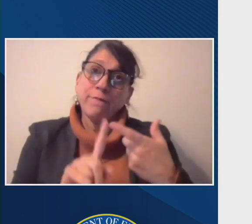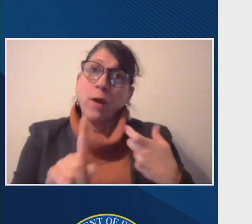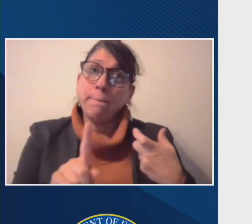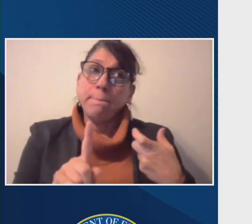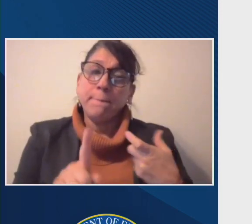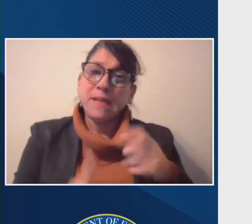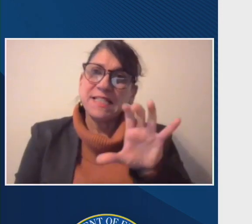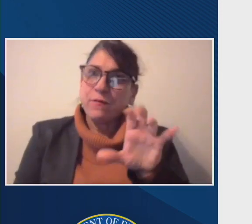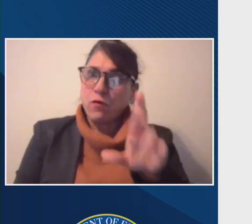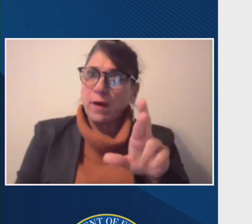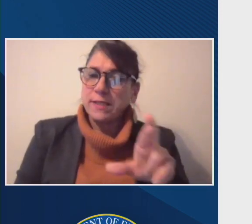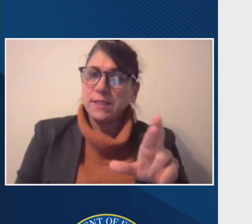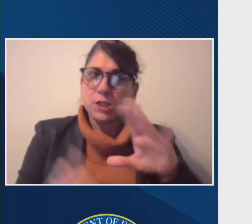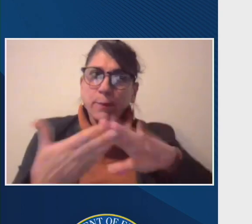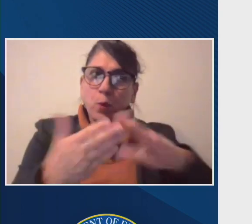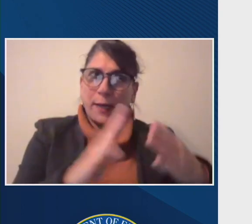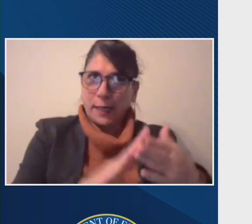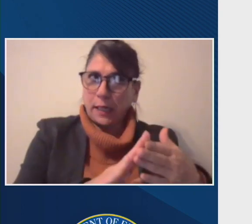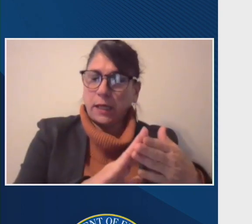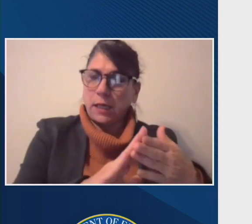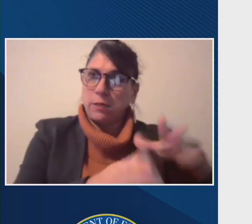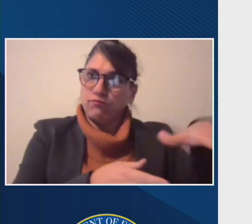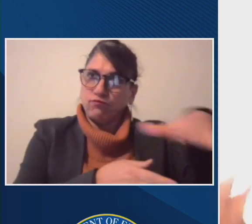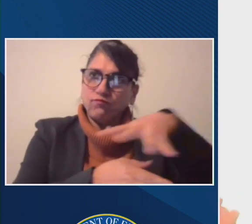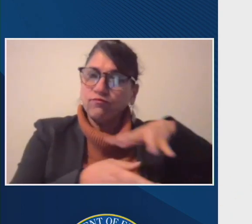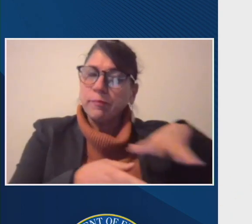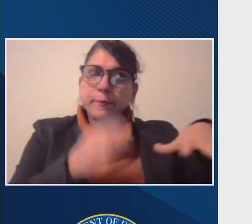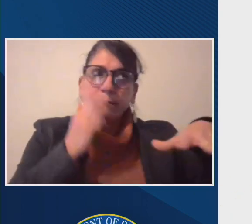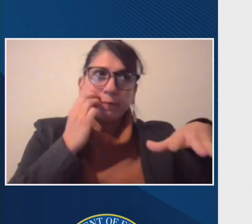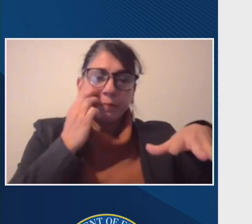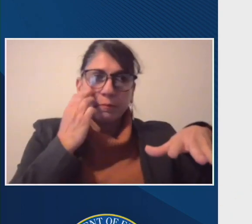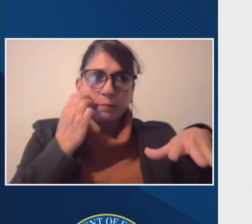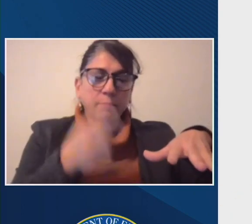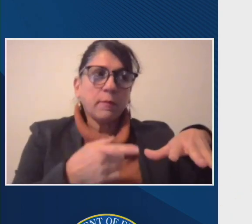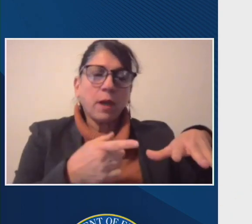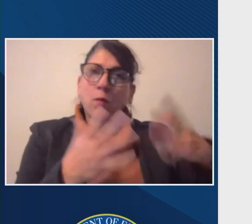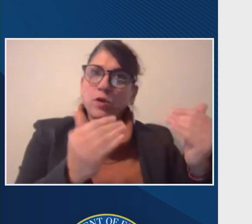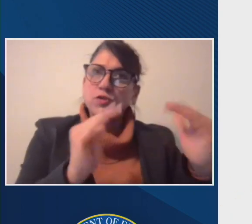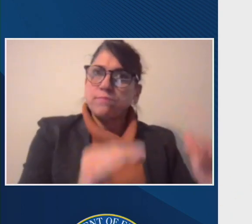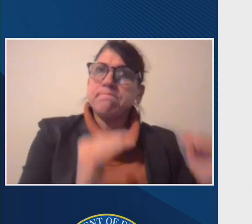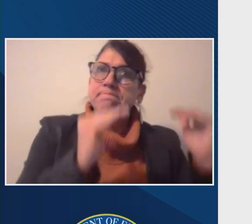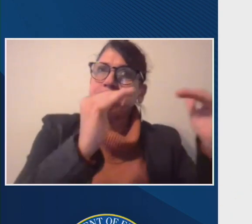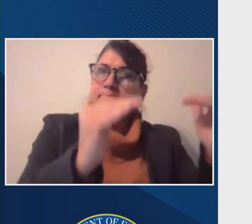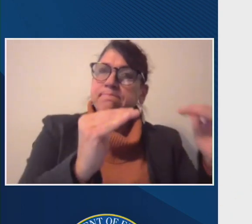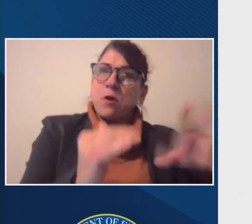community, which seeks to advance racial equity through higher education, is